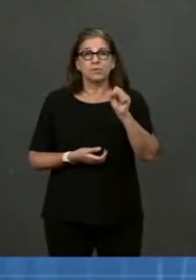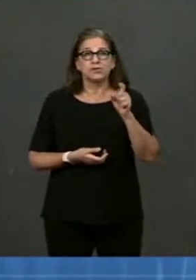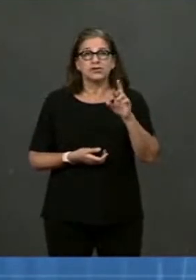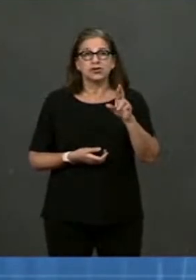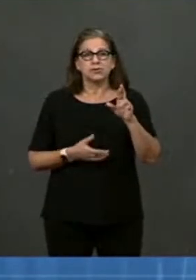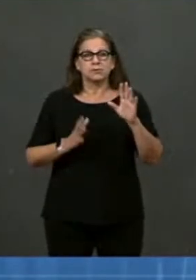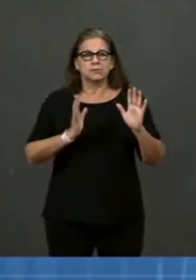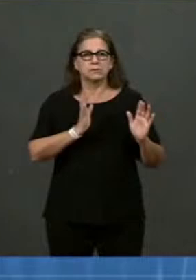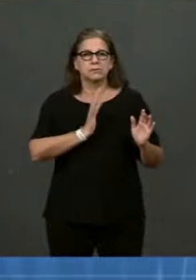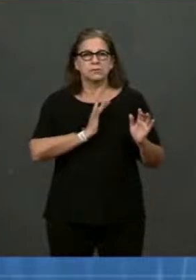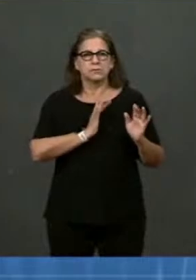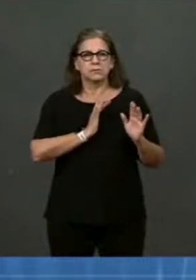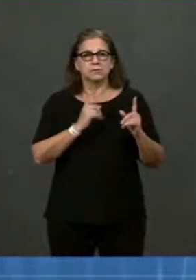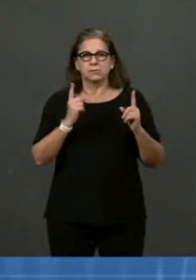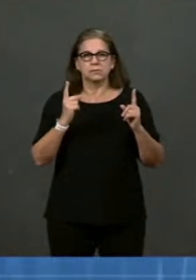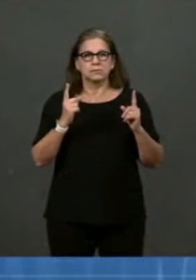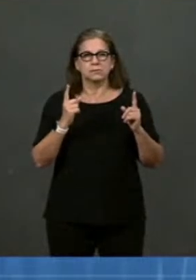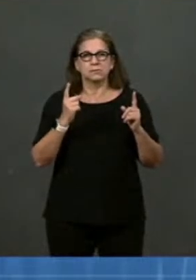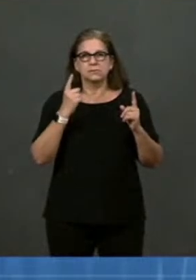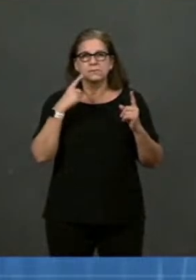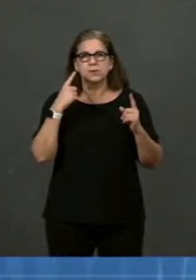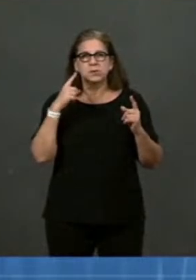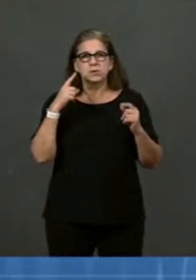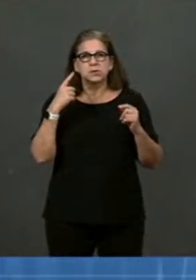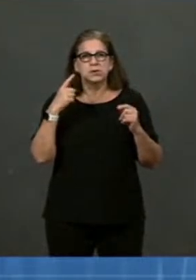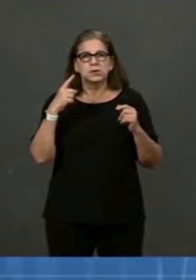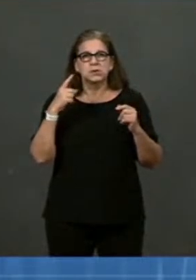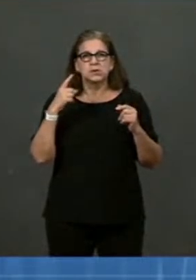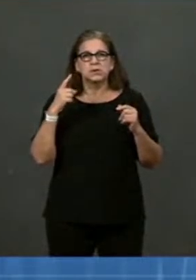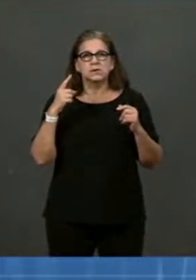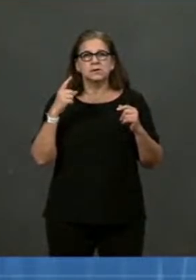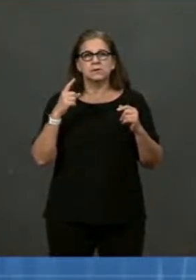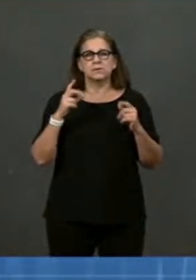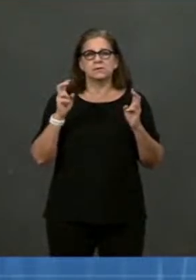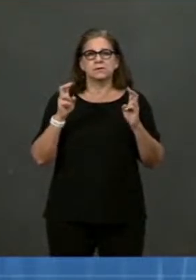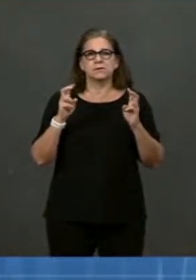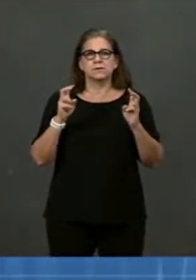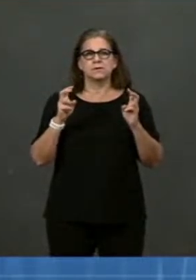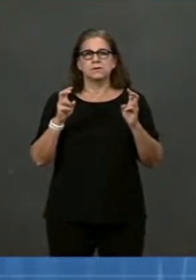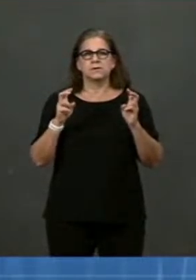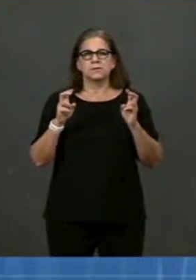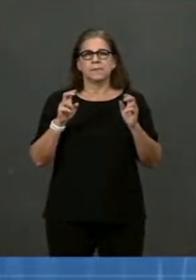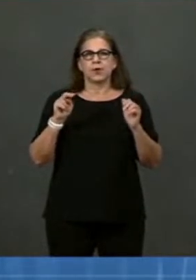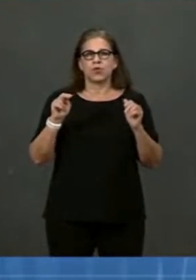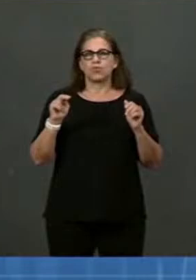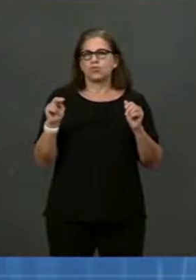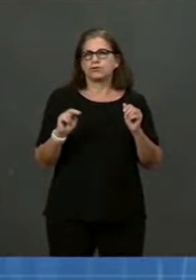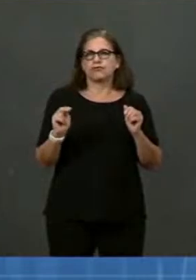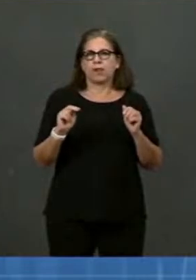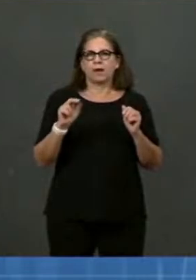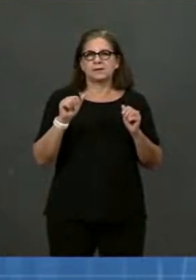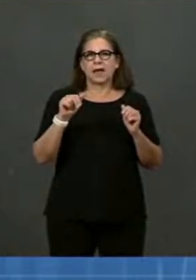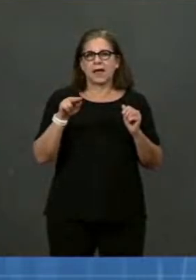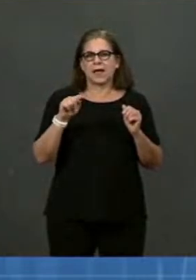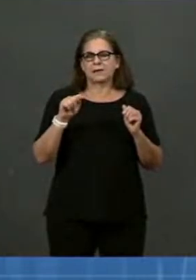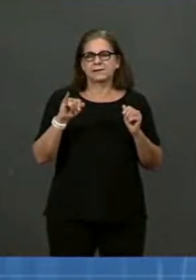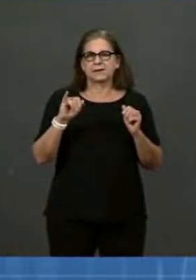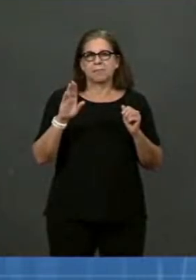THE BOTTOM LINE OF IT ALL IS THAT BOOSTERS WORK VERY WELL